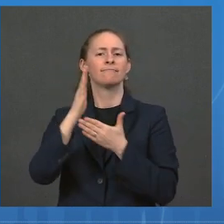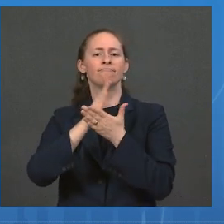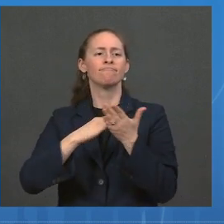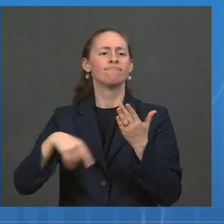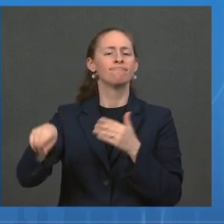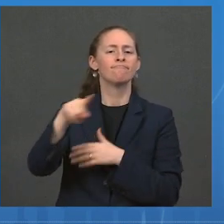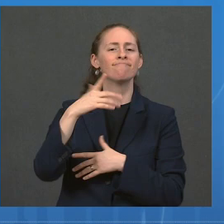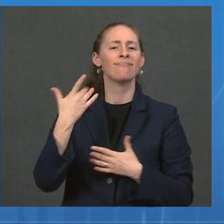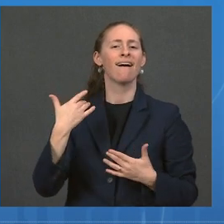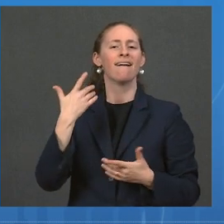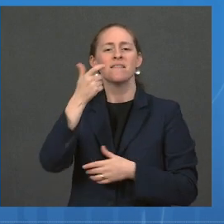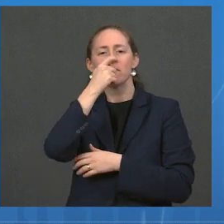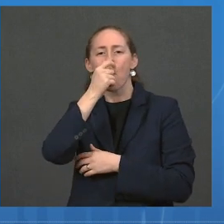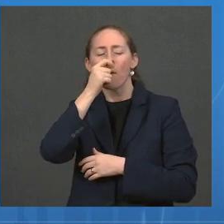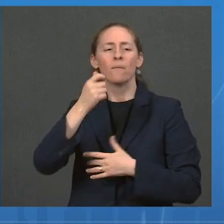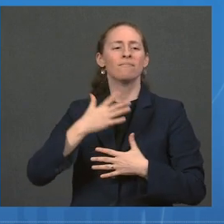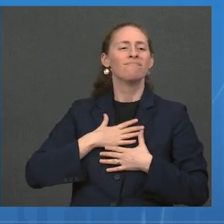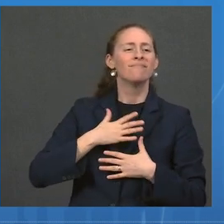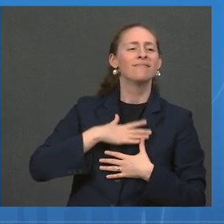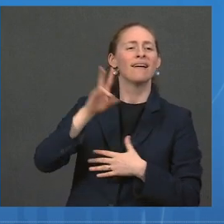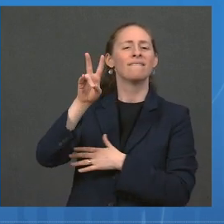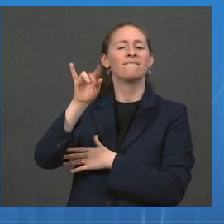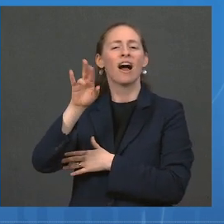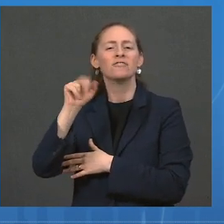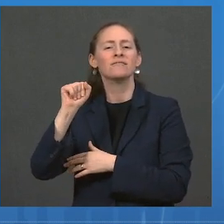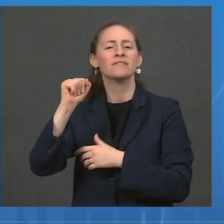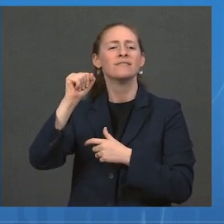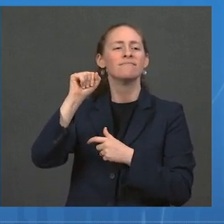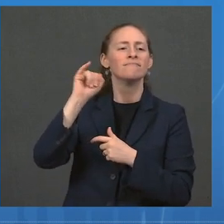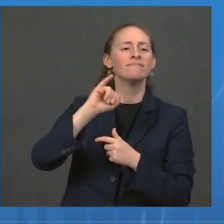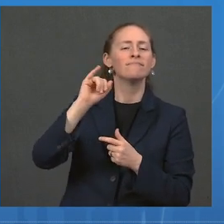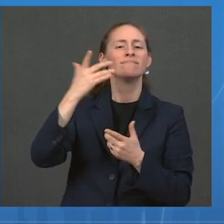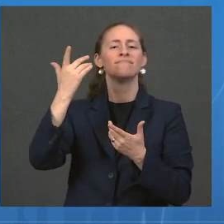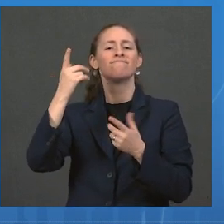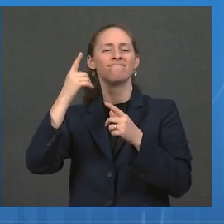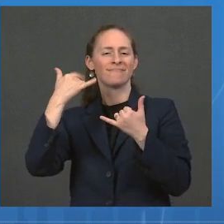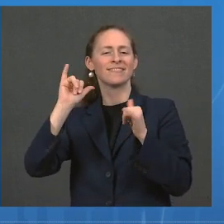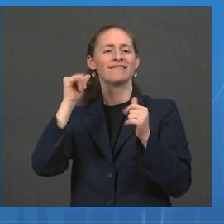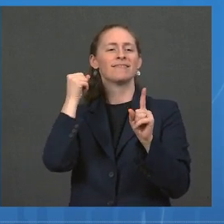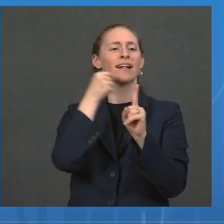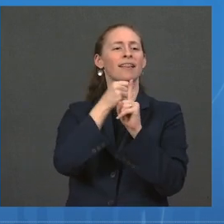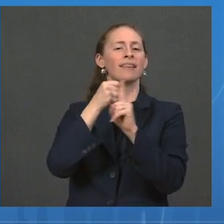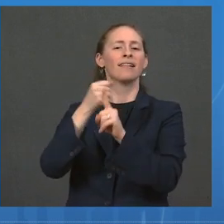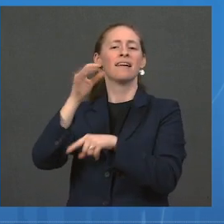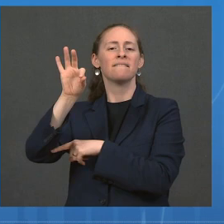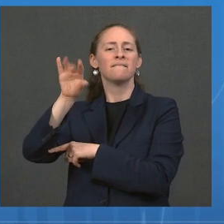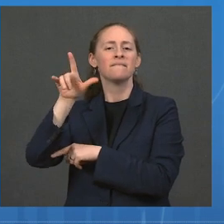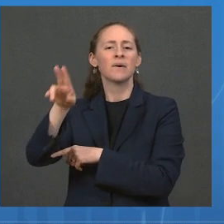but RSV, influenza, other coronaviruses -- tend to thrive in winter months and colder weather.